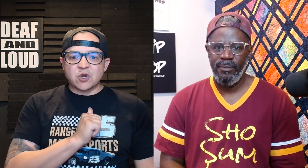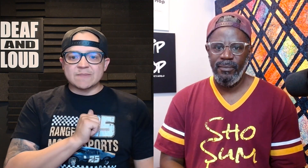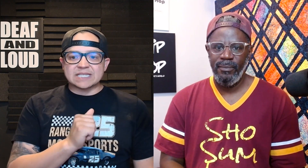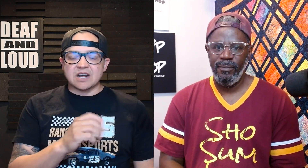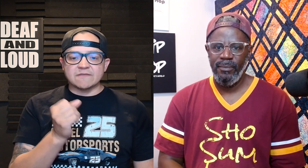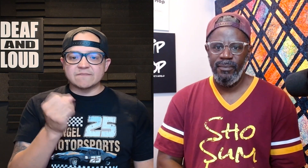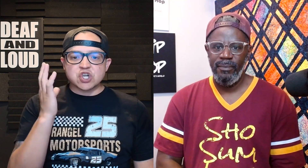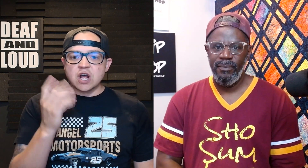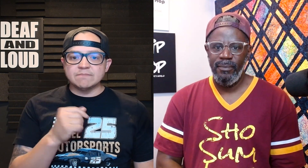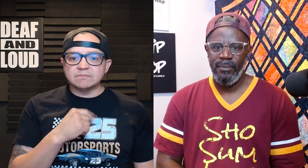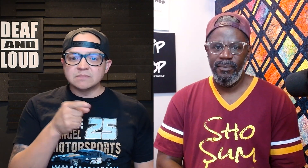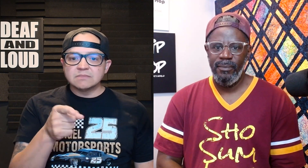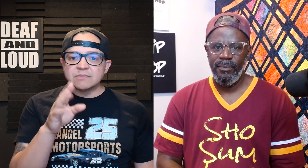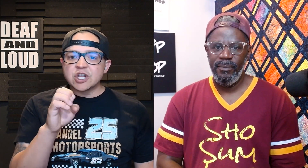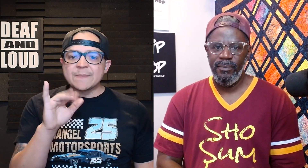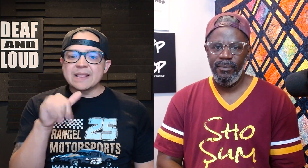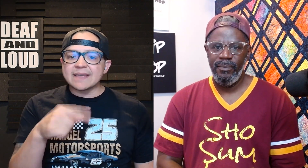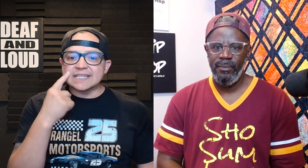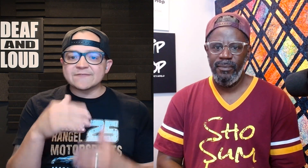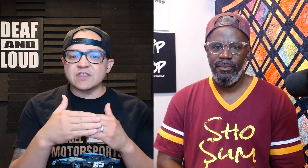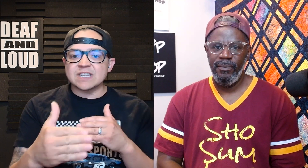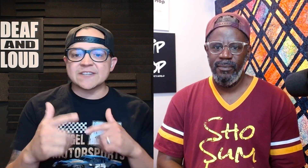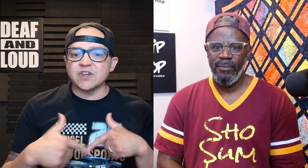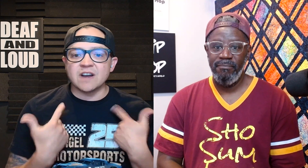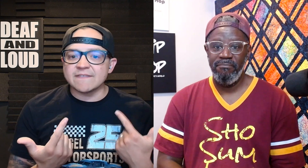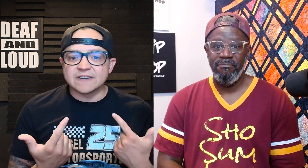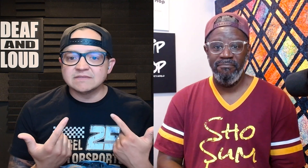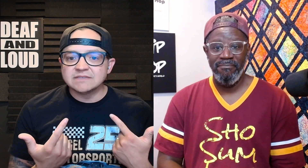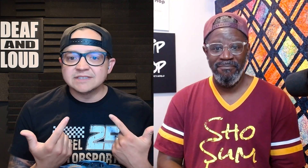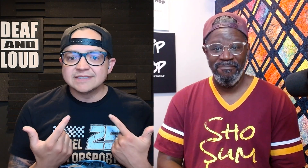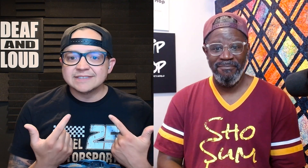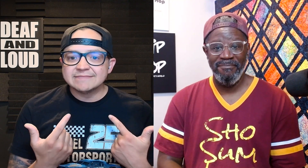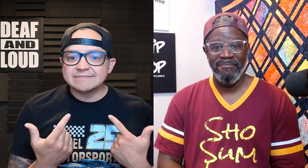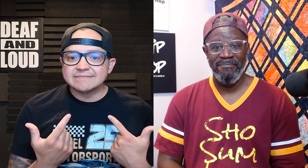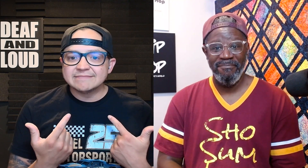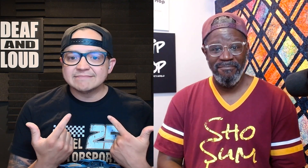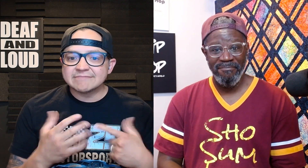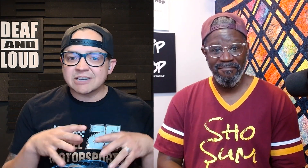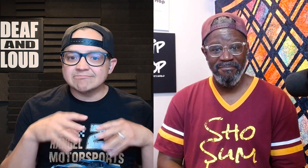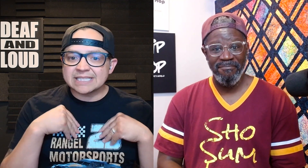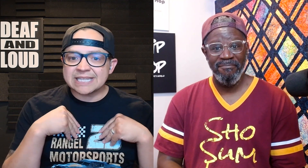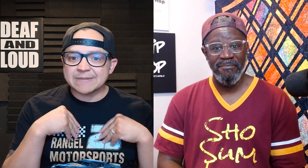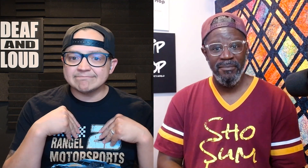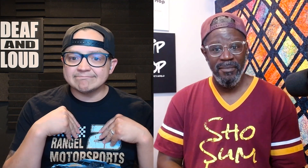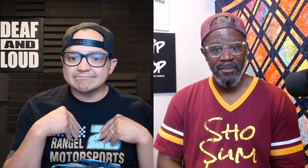I told myself, Sean, you're gonna be like this for the rest of your life, so accept it.